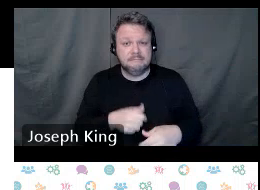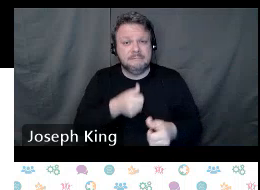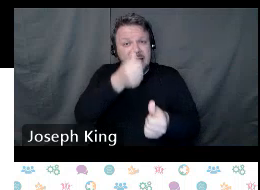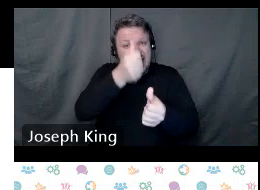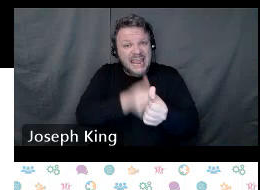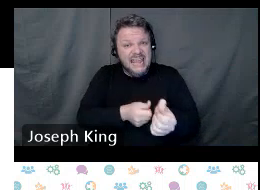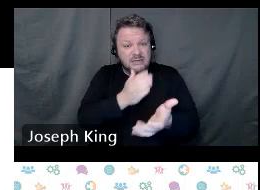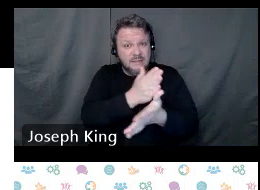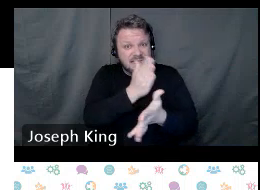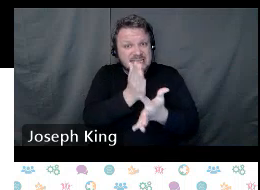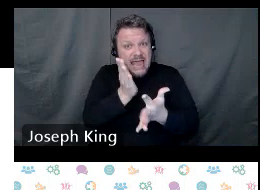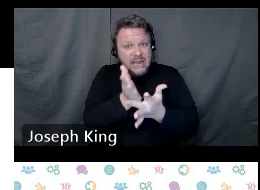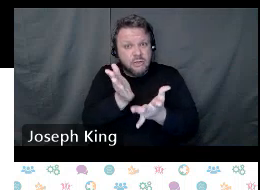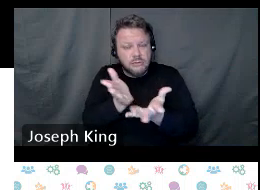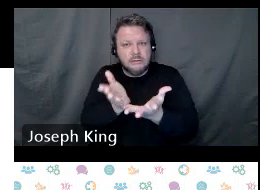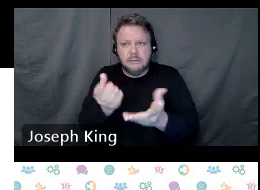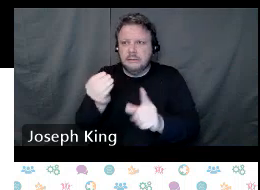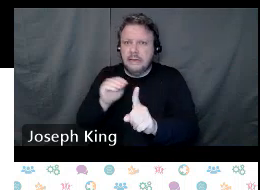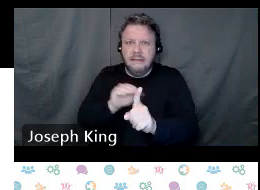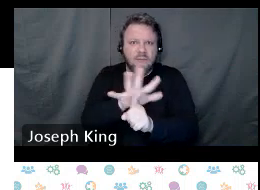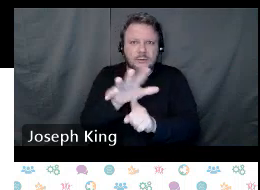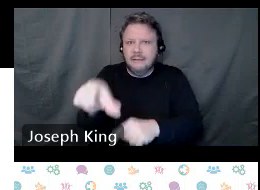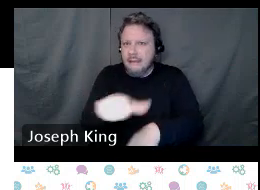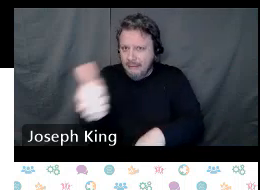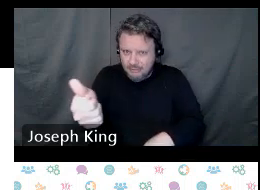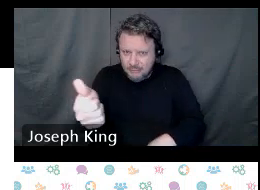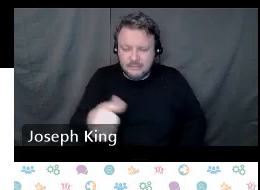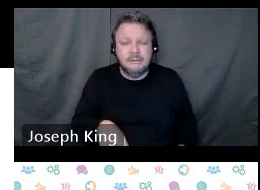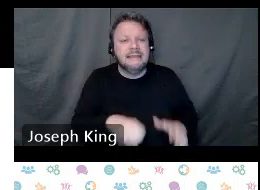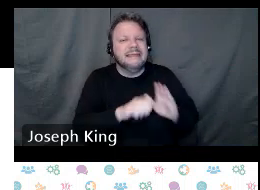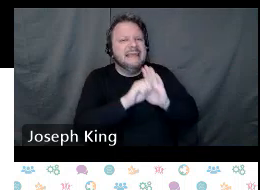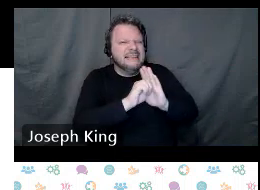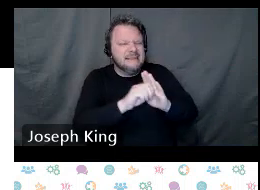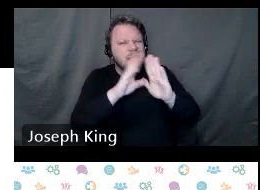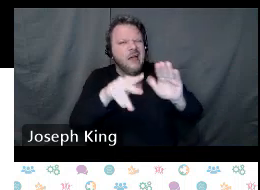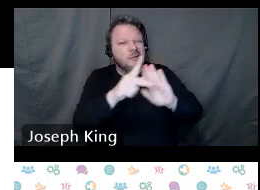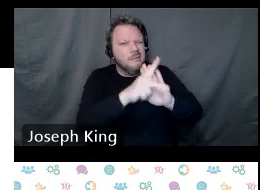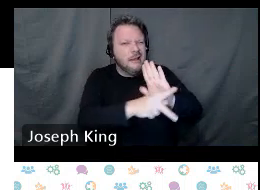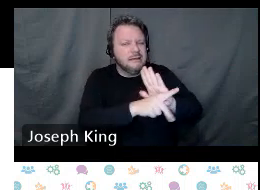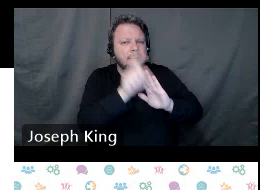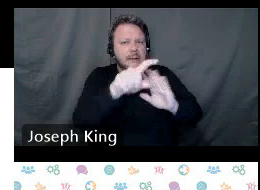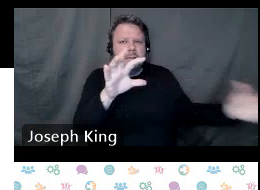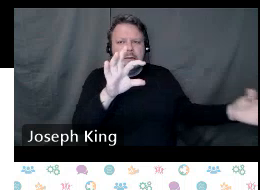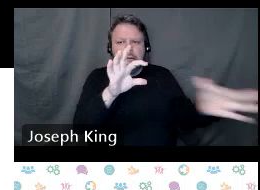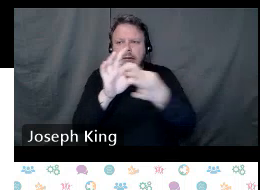Each of these sectors influence the others. For example, housing policy must be connected to